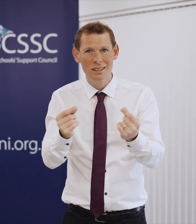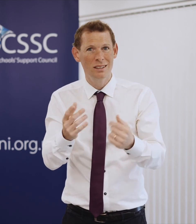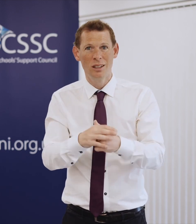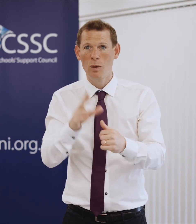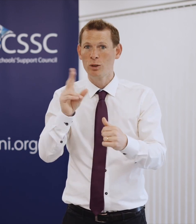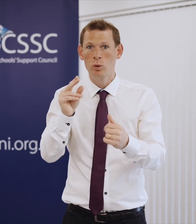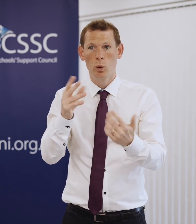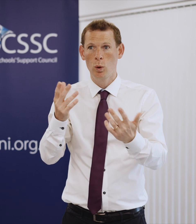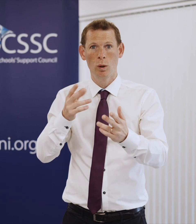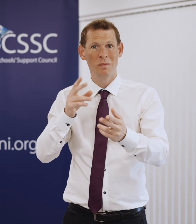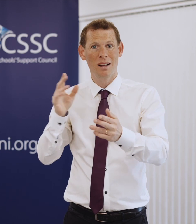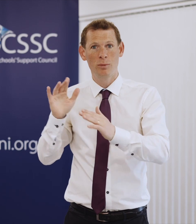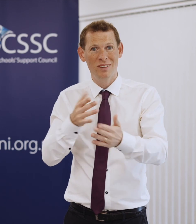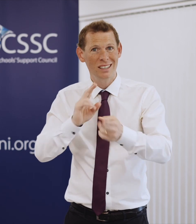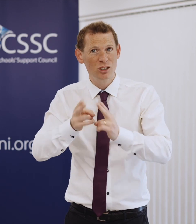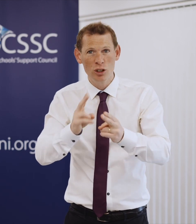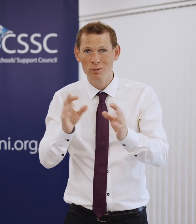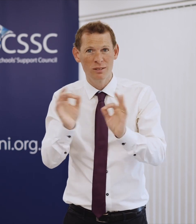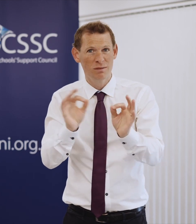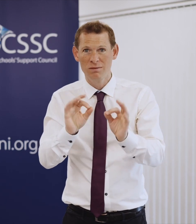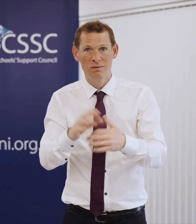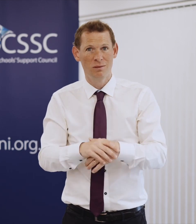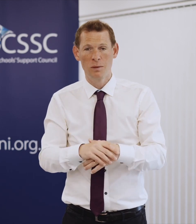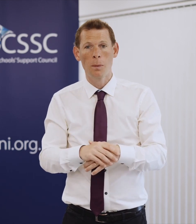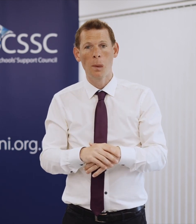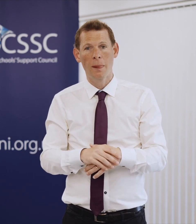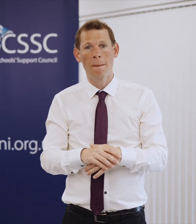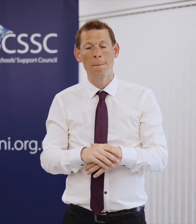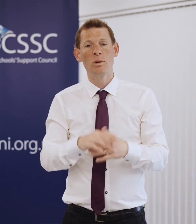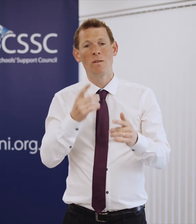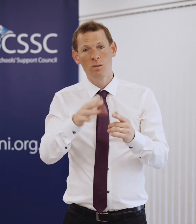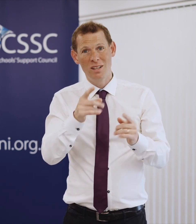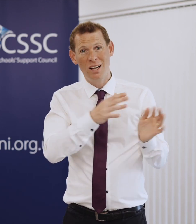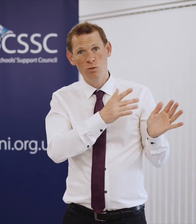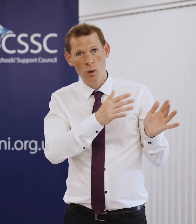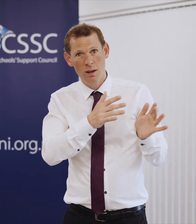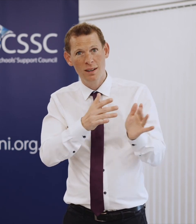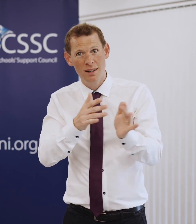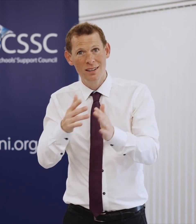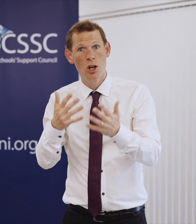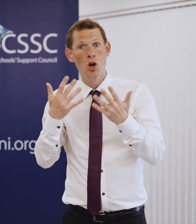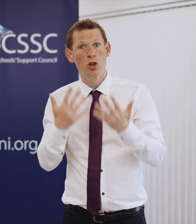that there were no access to subtitles. There were no professional interpreters working and from then